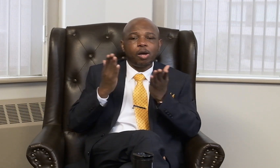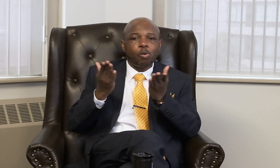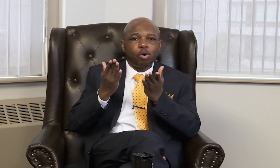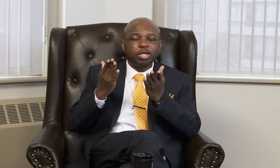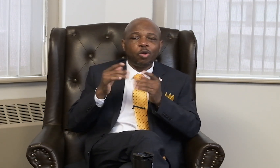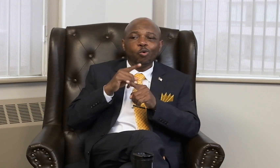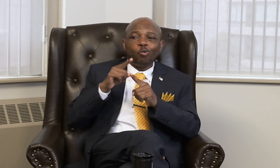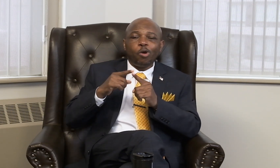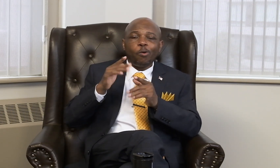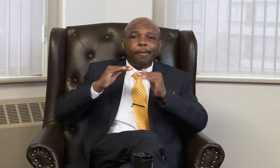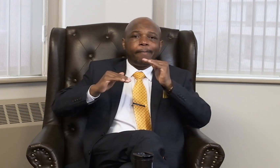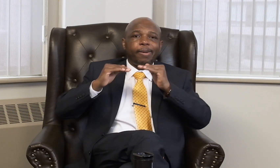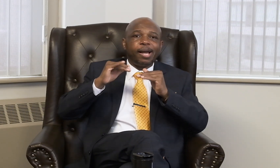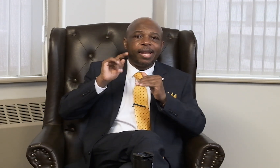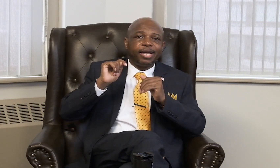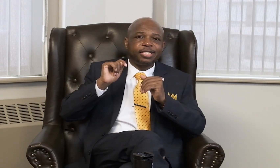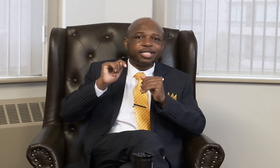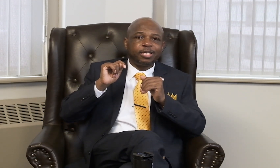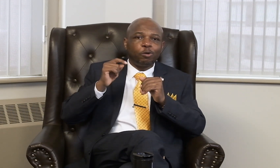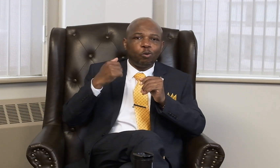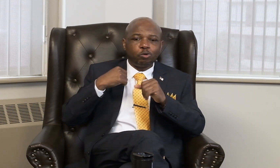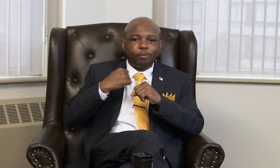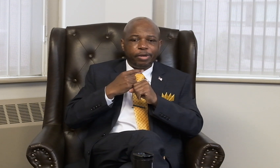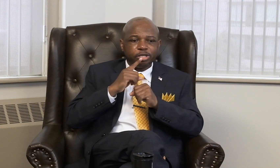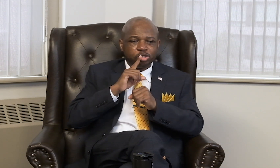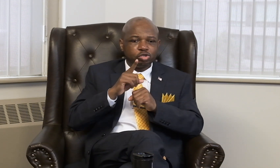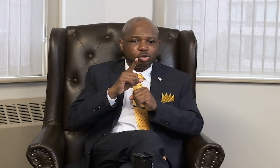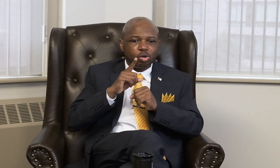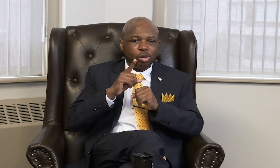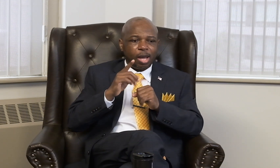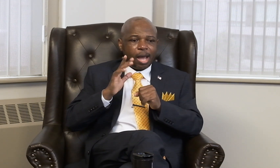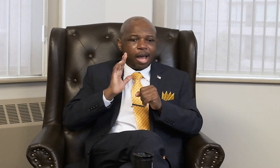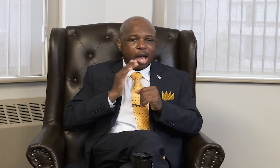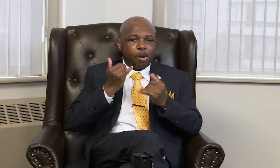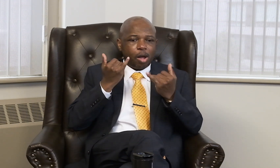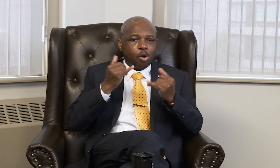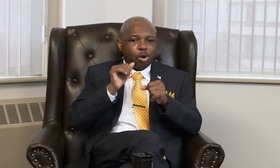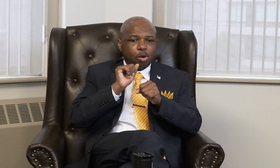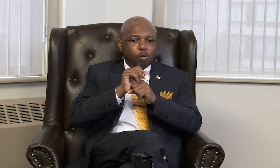but it requires striking a balance to make sure that our current workforce